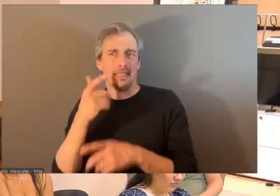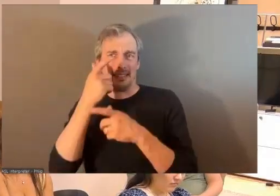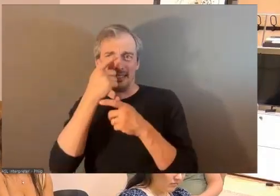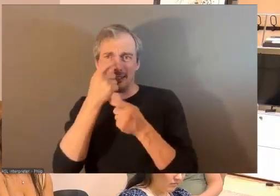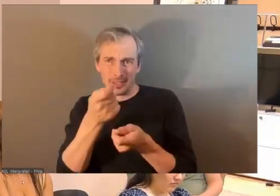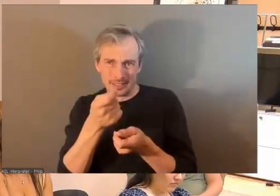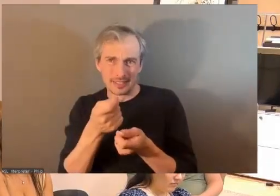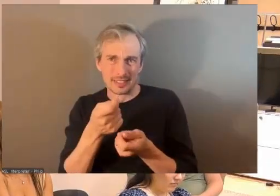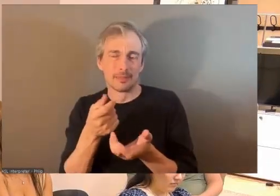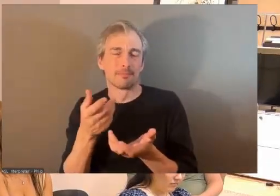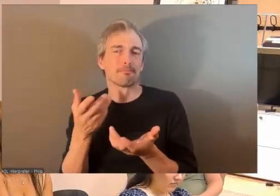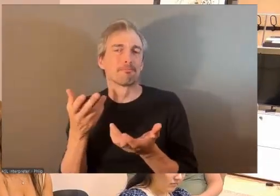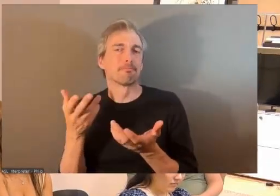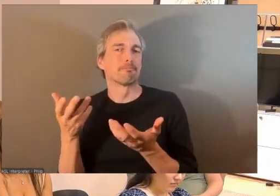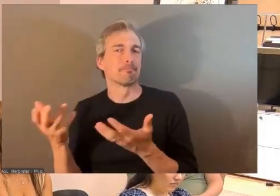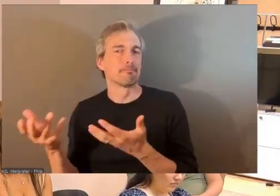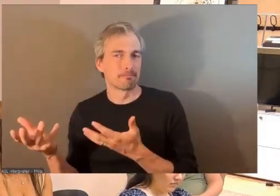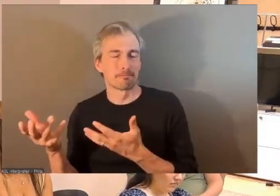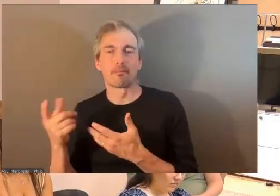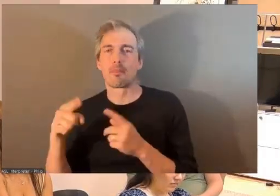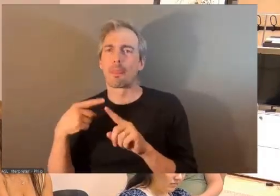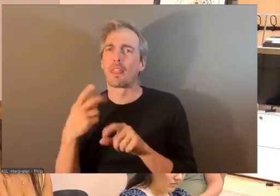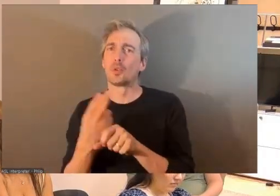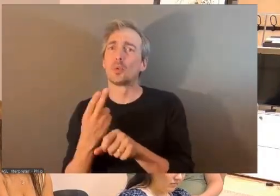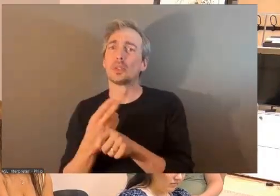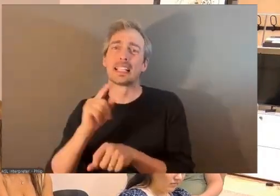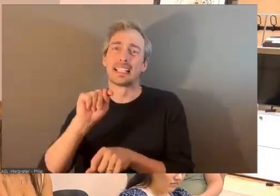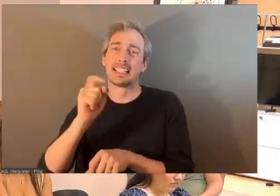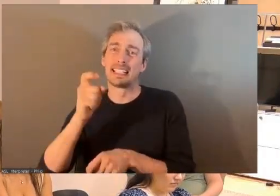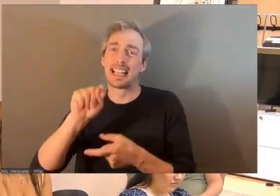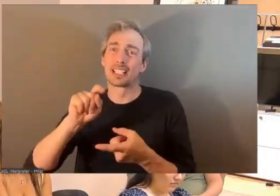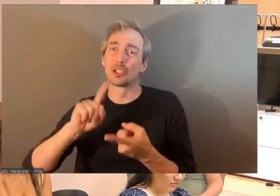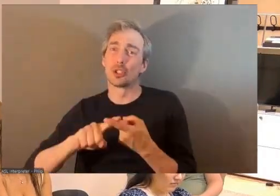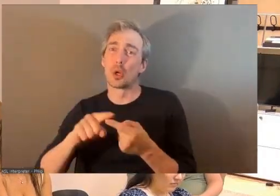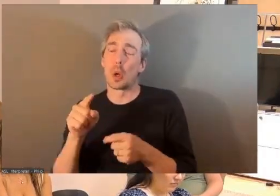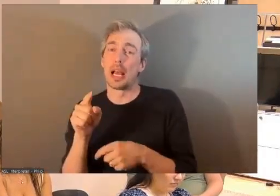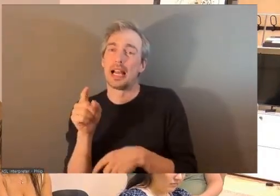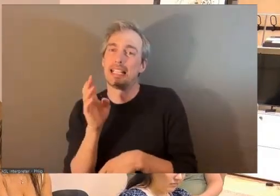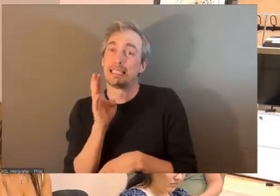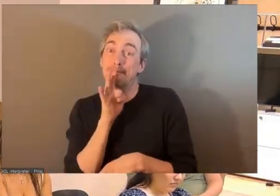that if I'm not enunciating perfectly, often I will be frustrated with that.